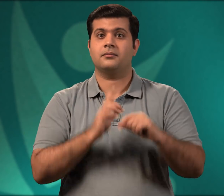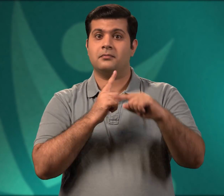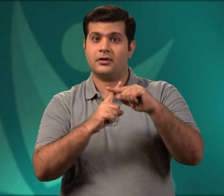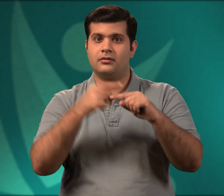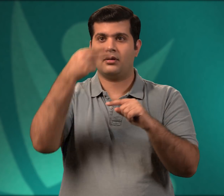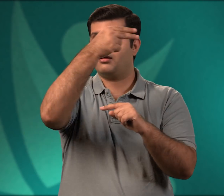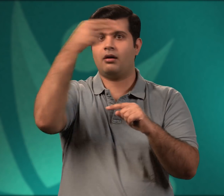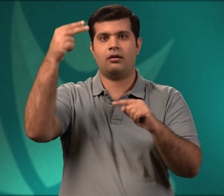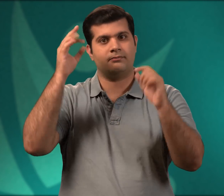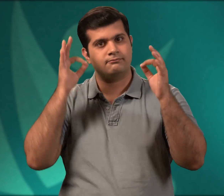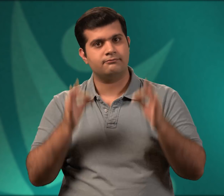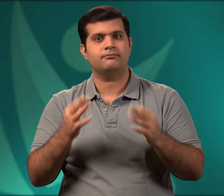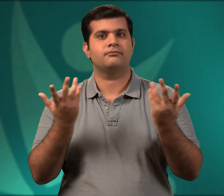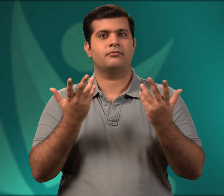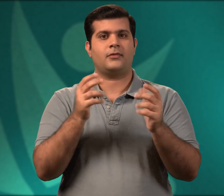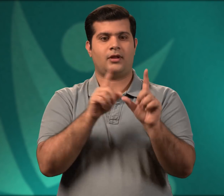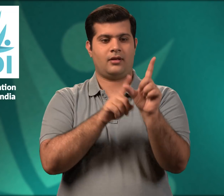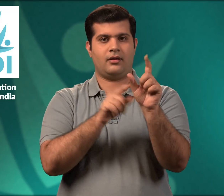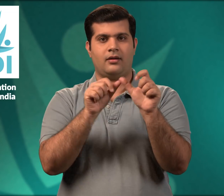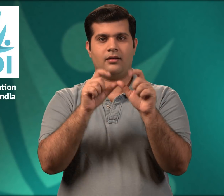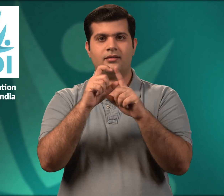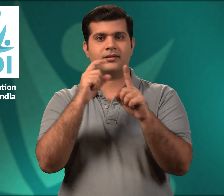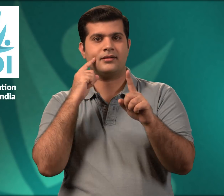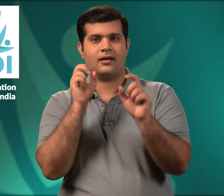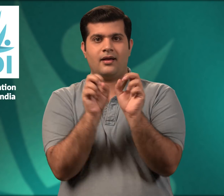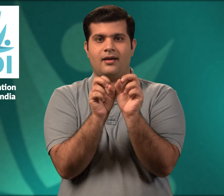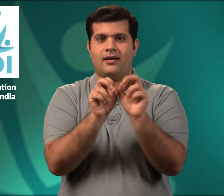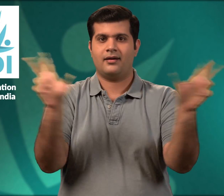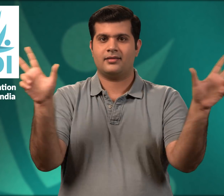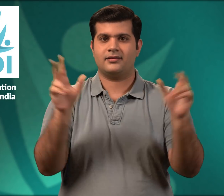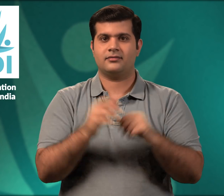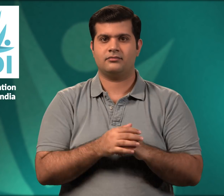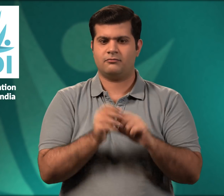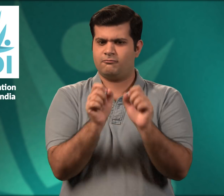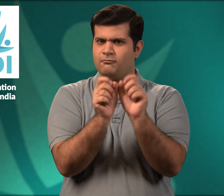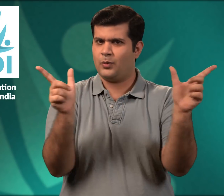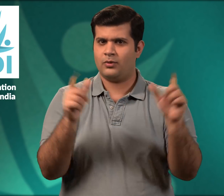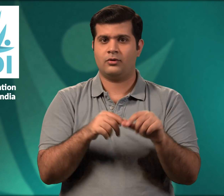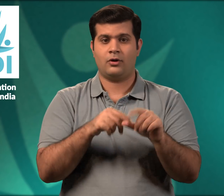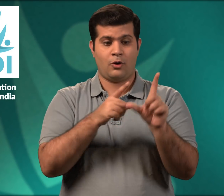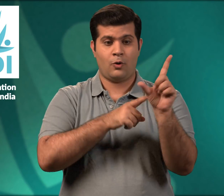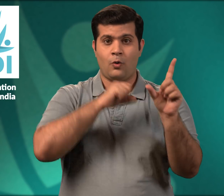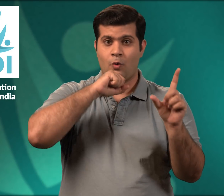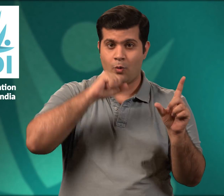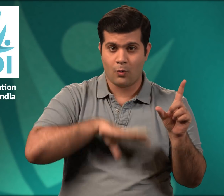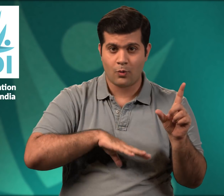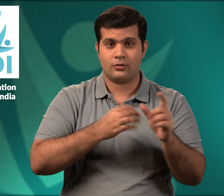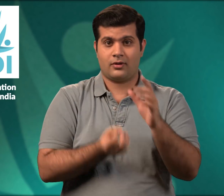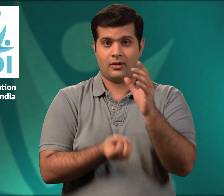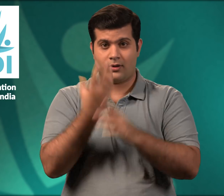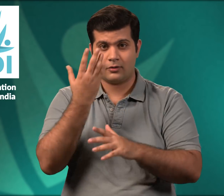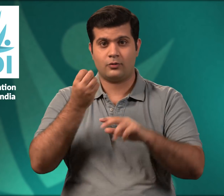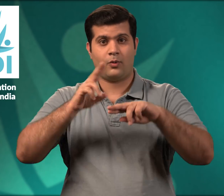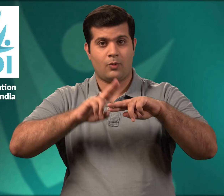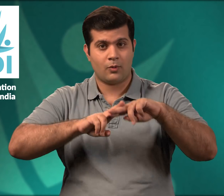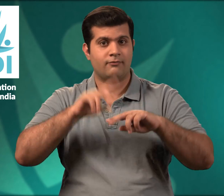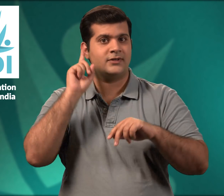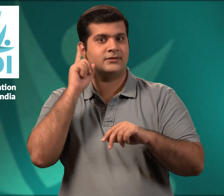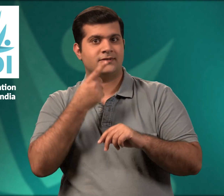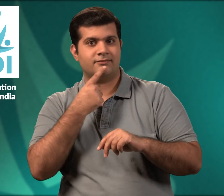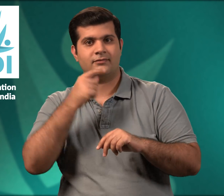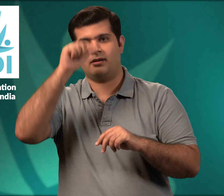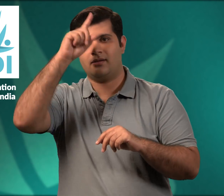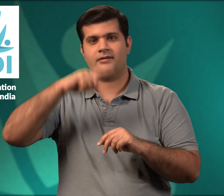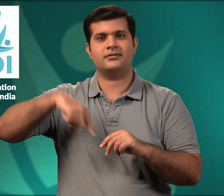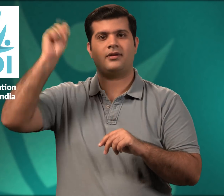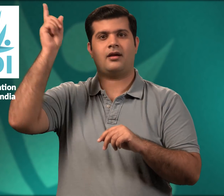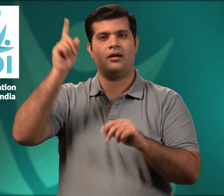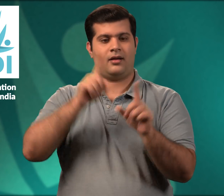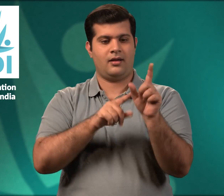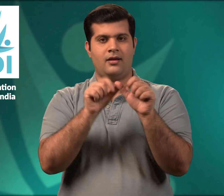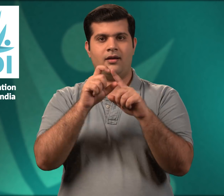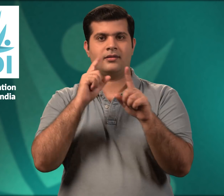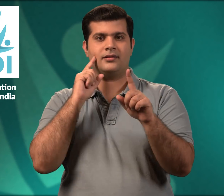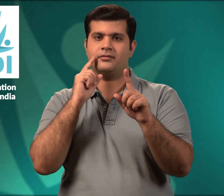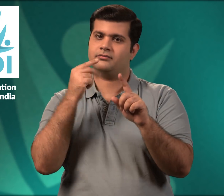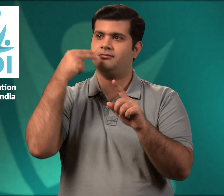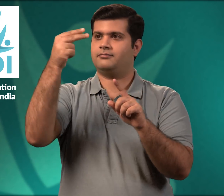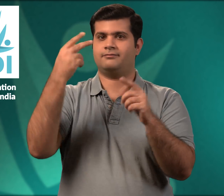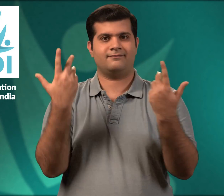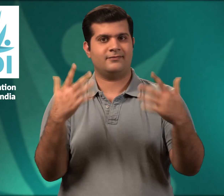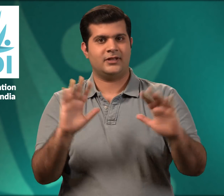and decided upon the name 'YADI' which stands for - Youth Association of the Deaf India.